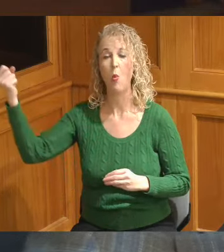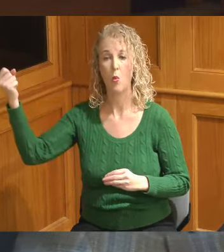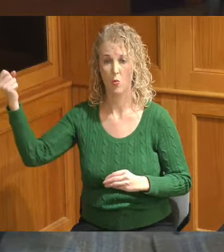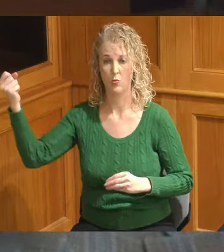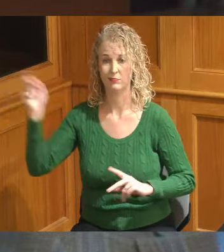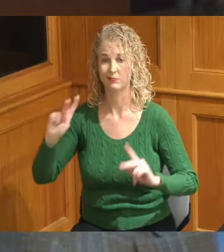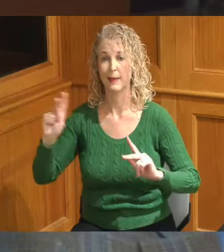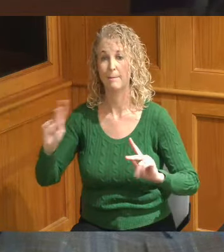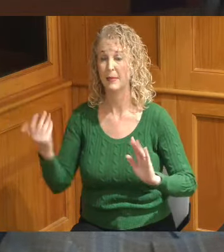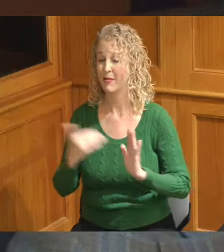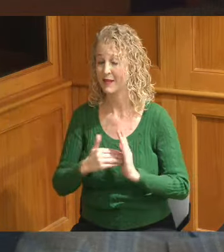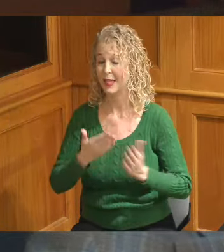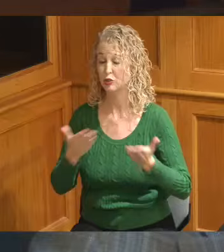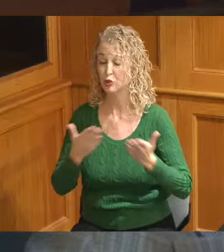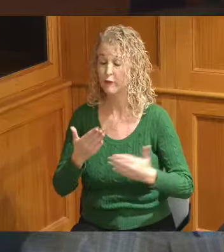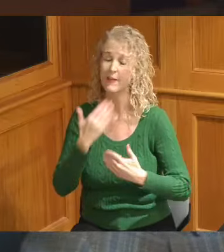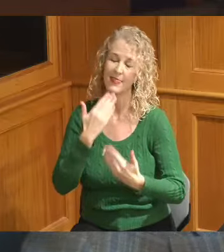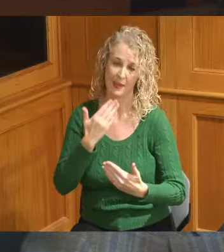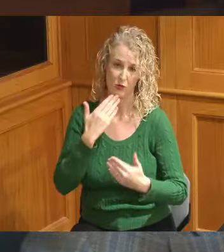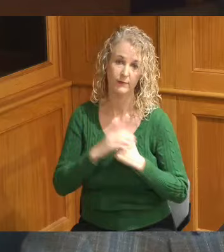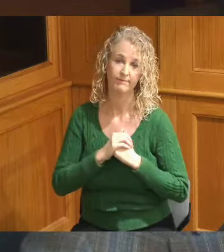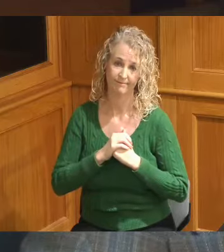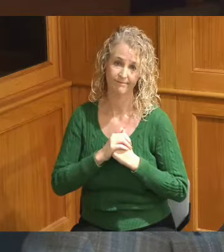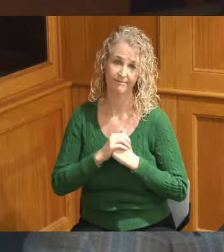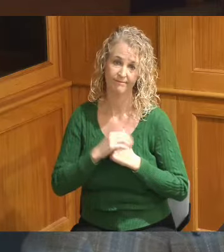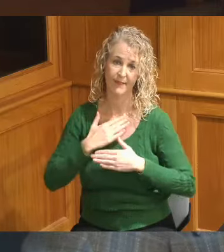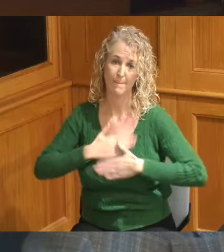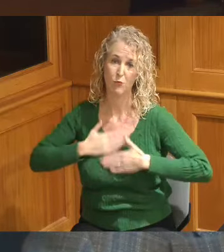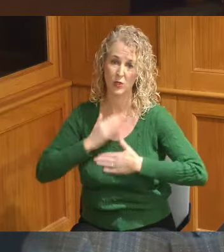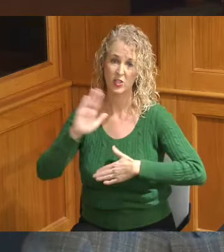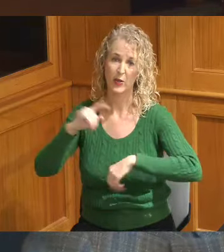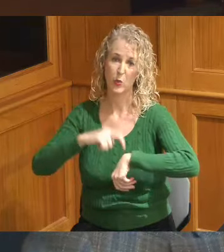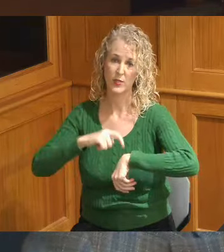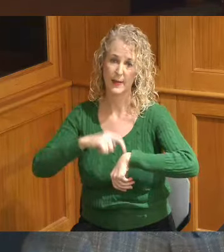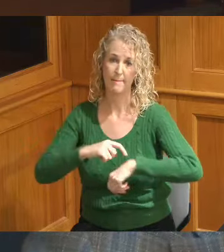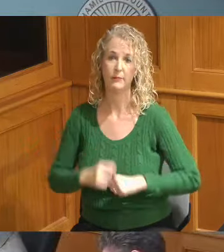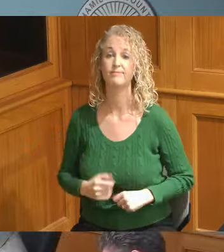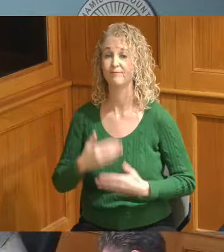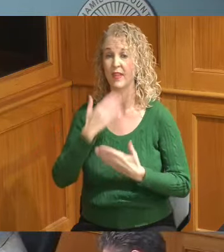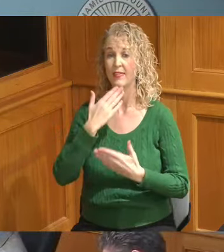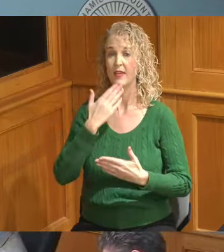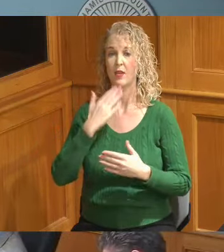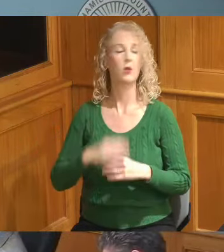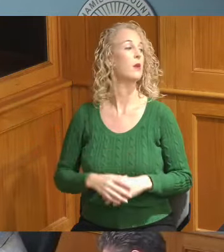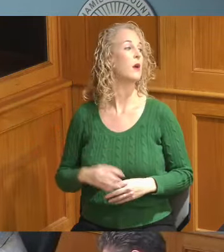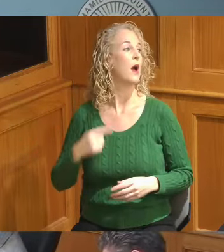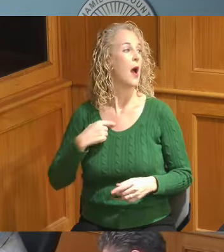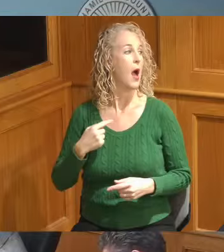willing to serve and be on these boards with us. We really appreciate it. Thank you. I too wanted